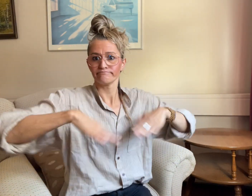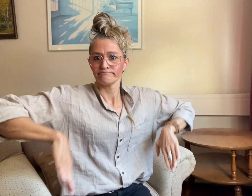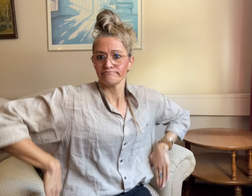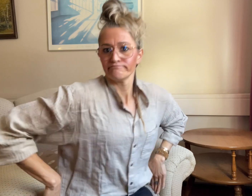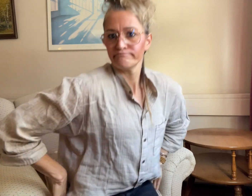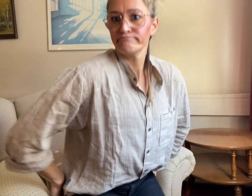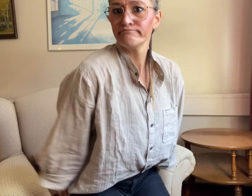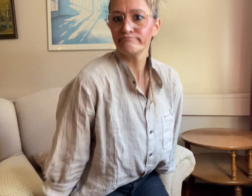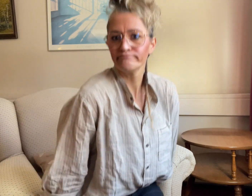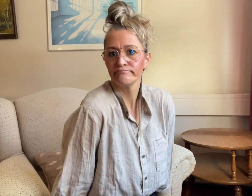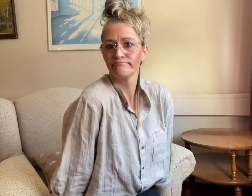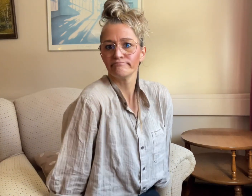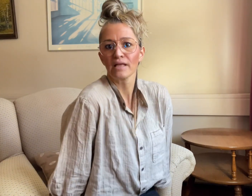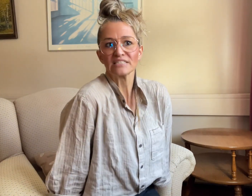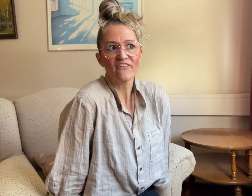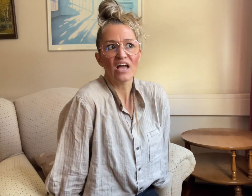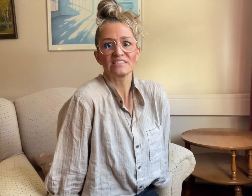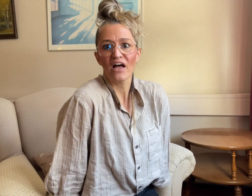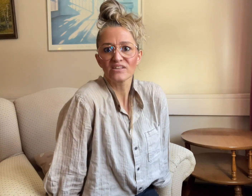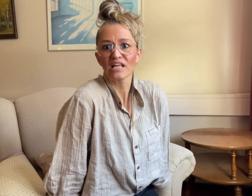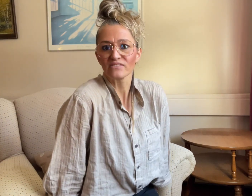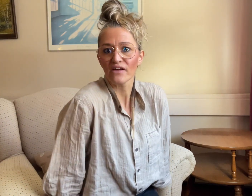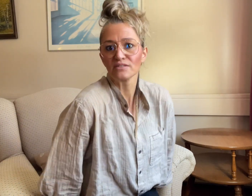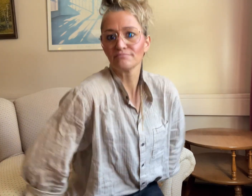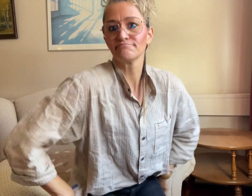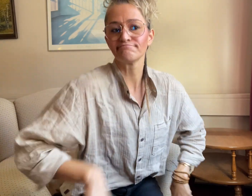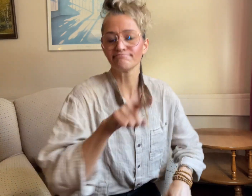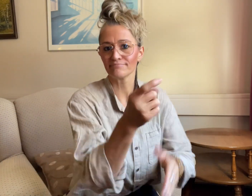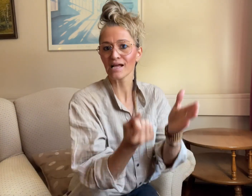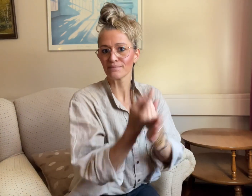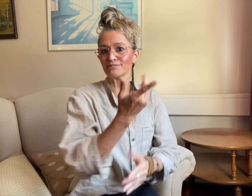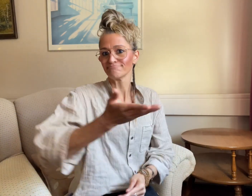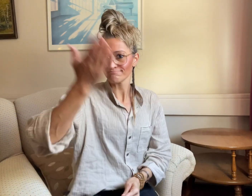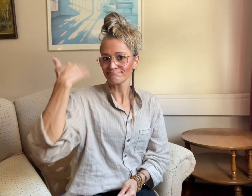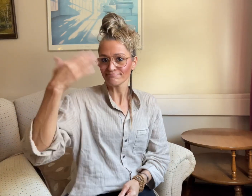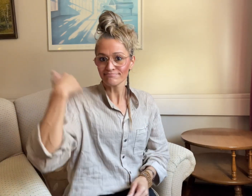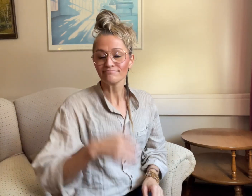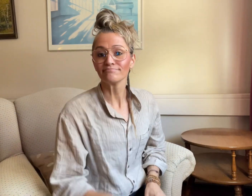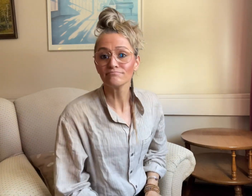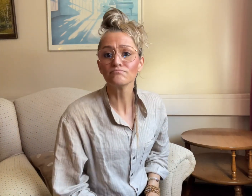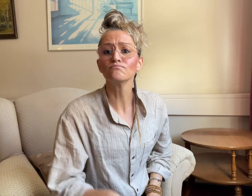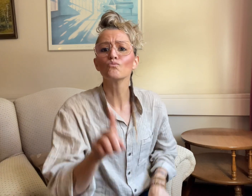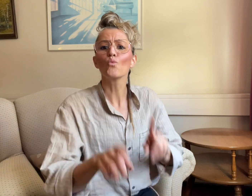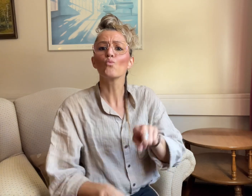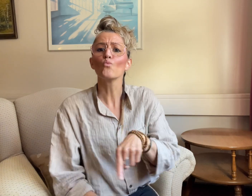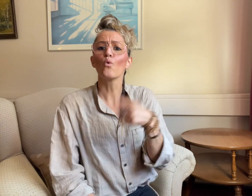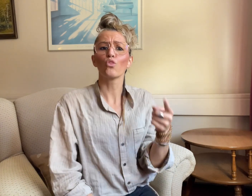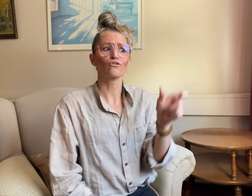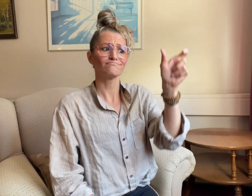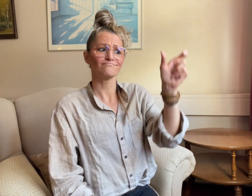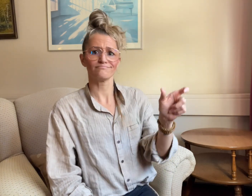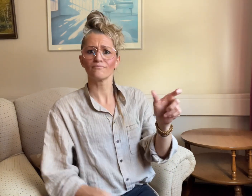their hands were slapped or they were forced to sit